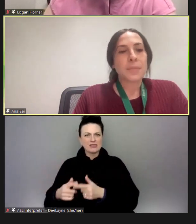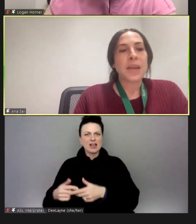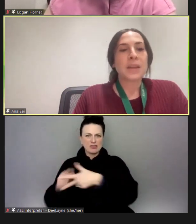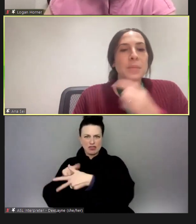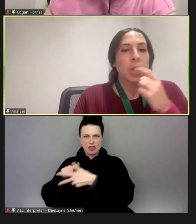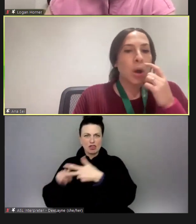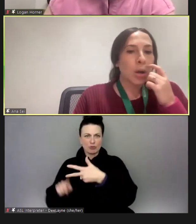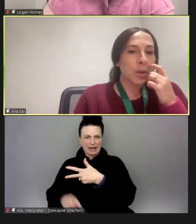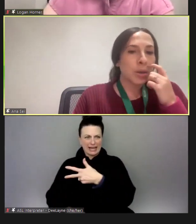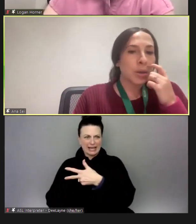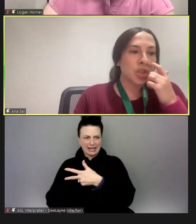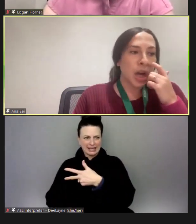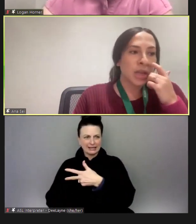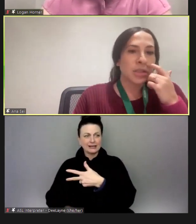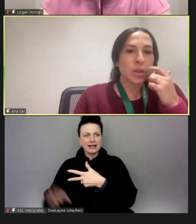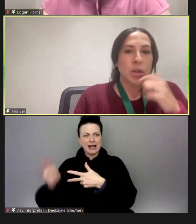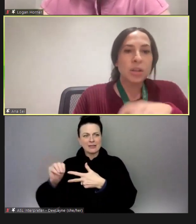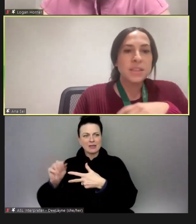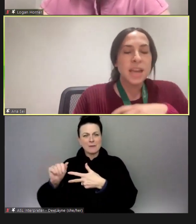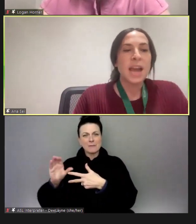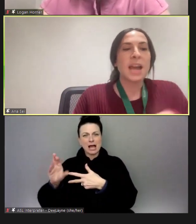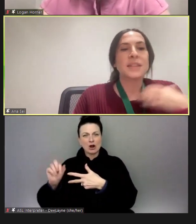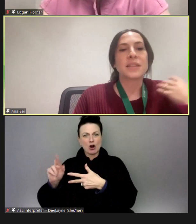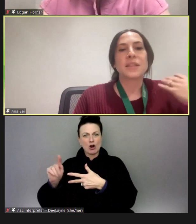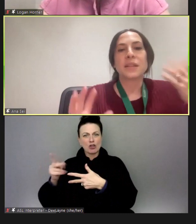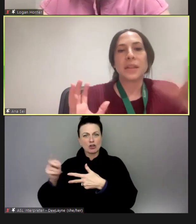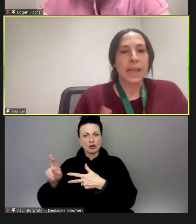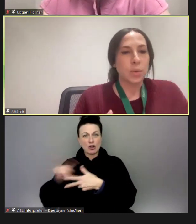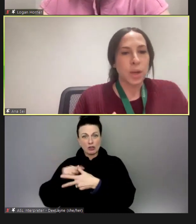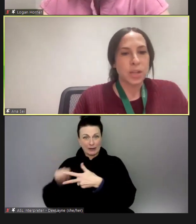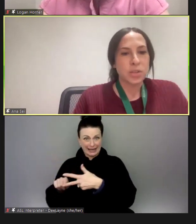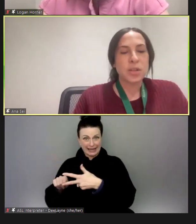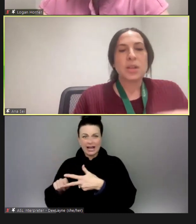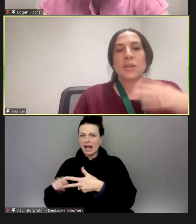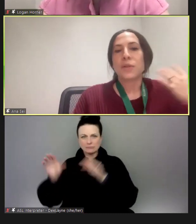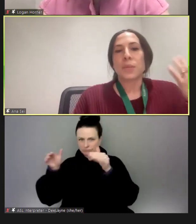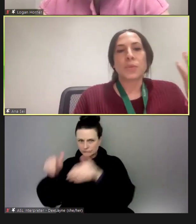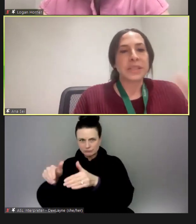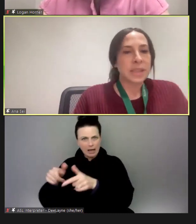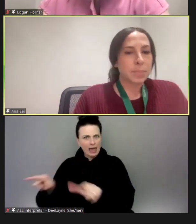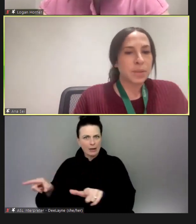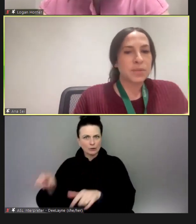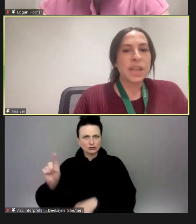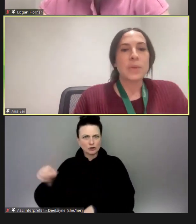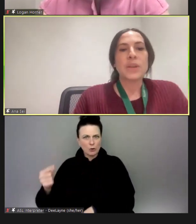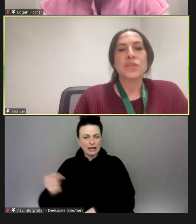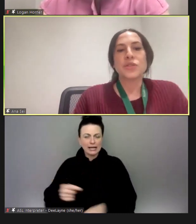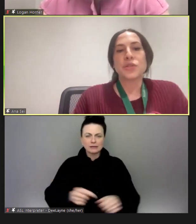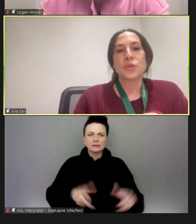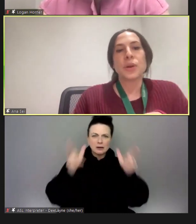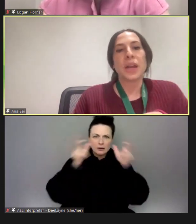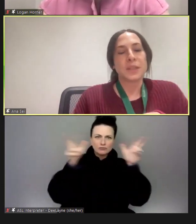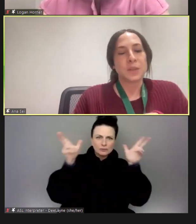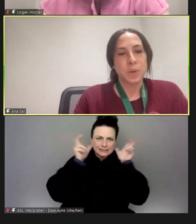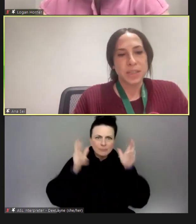the MacArthur just looks at language